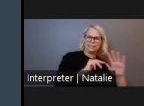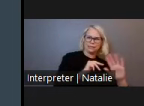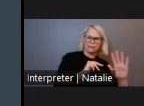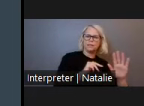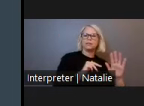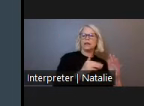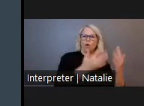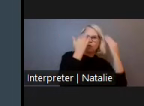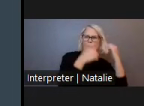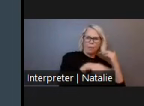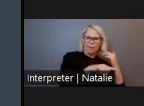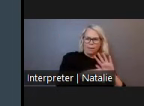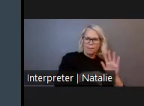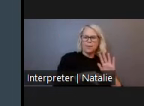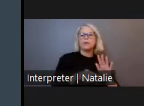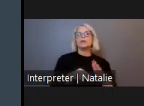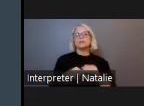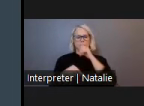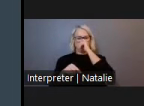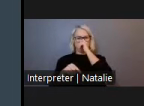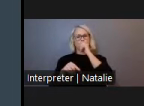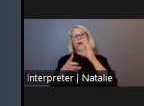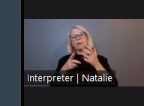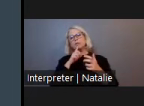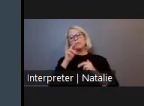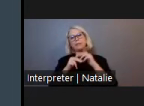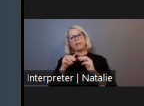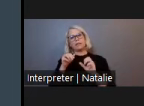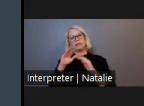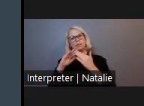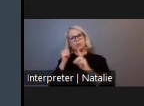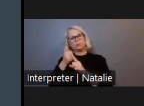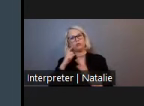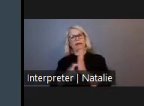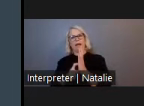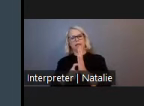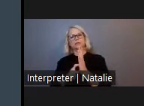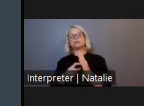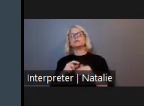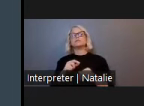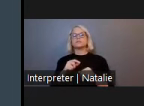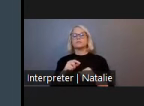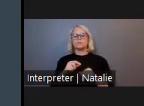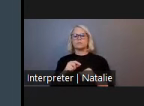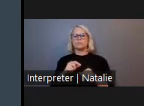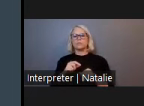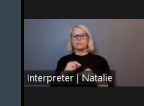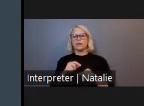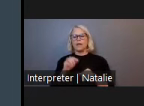make sure that it's recognized by the community and that coordination is established ahead